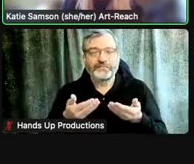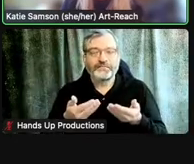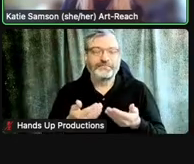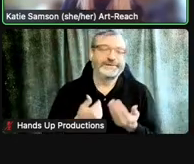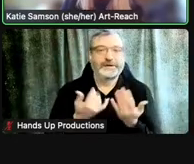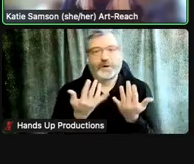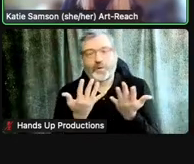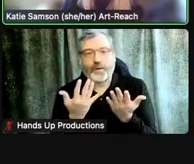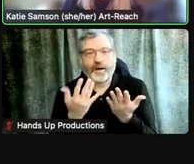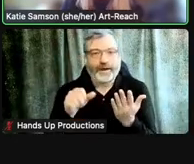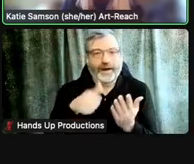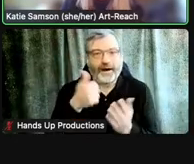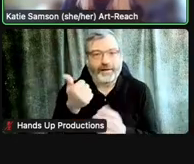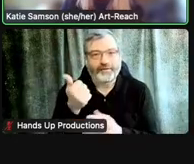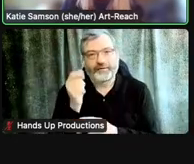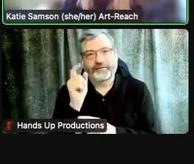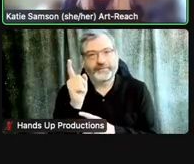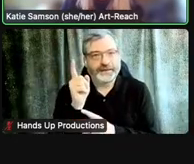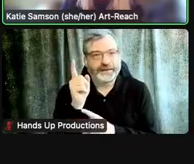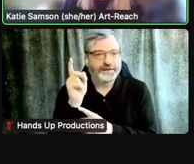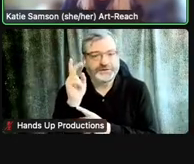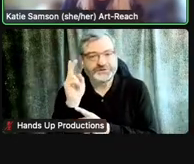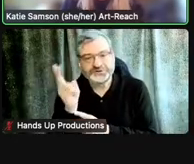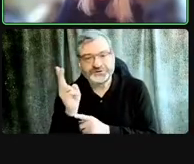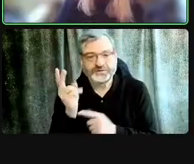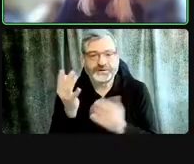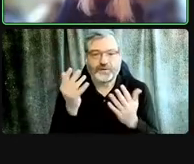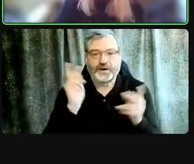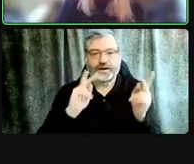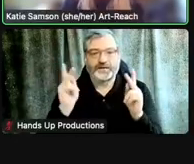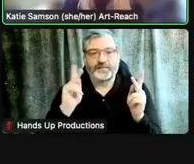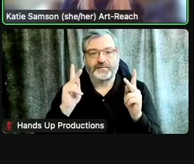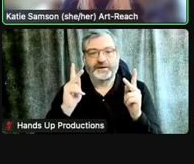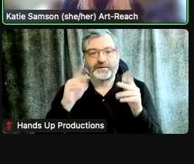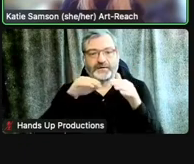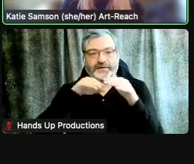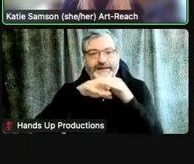two getting some other folks into the Zoom Room.